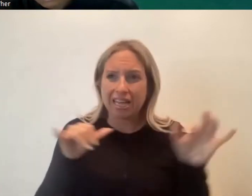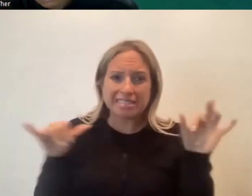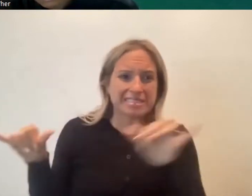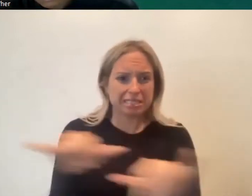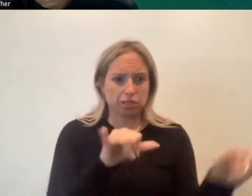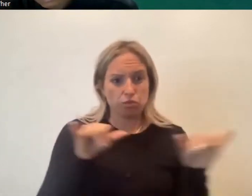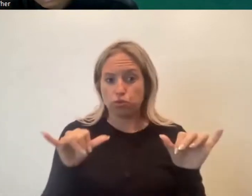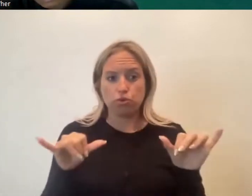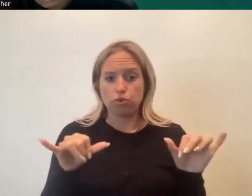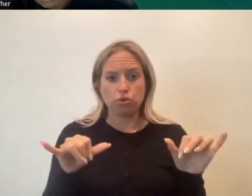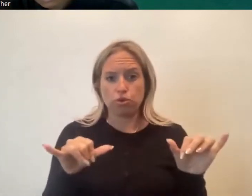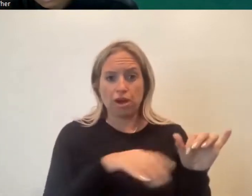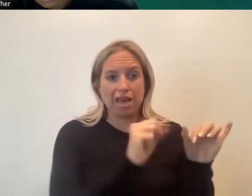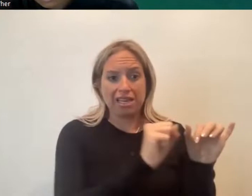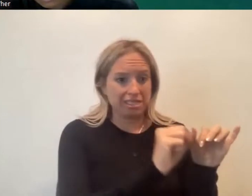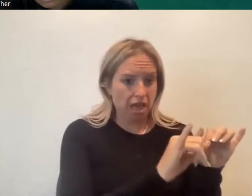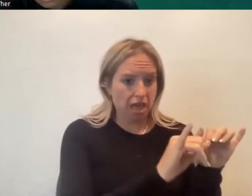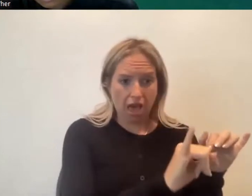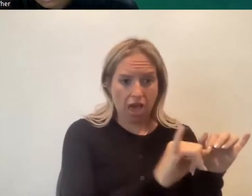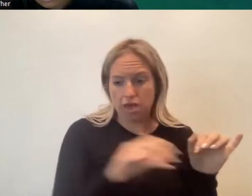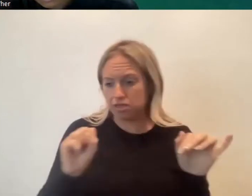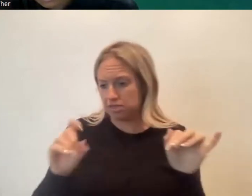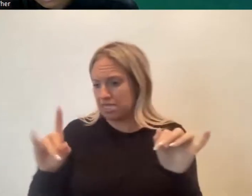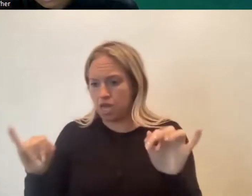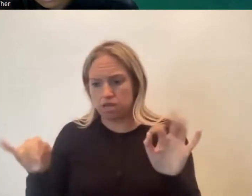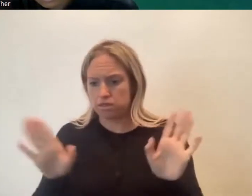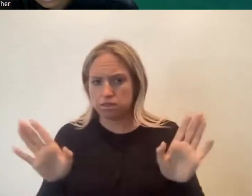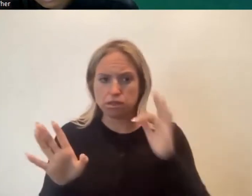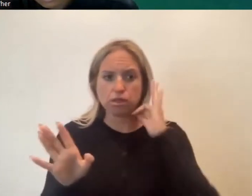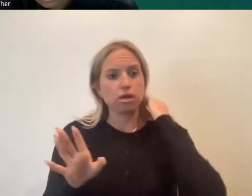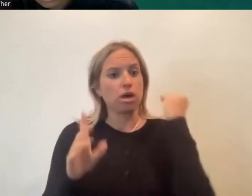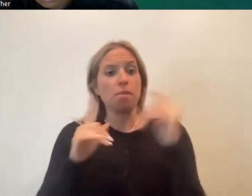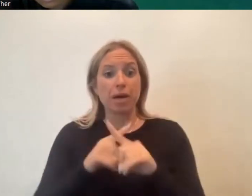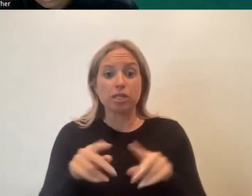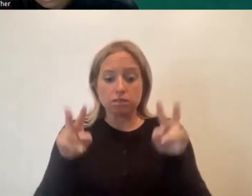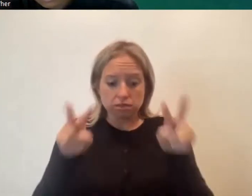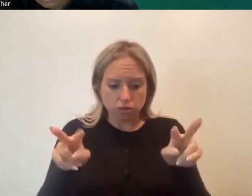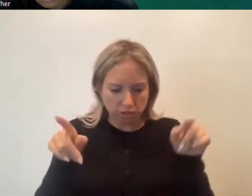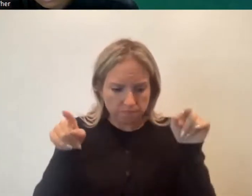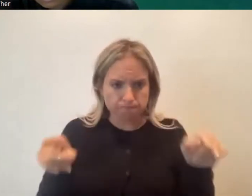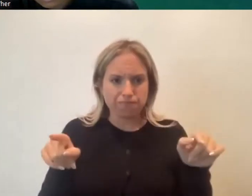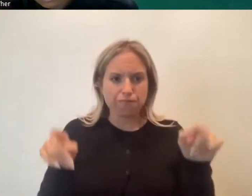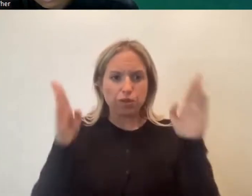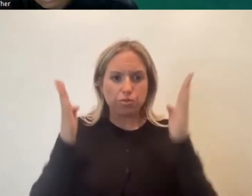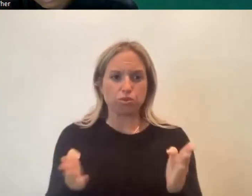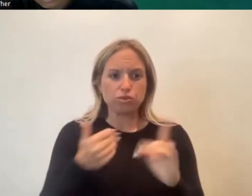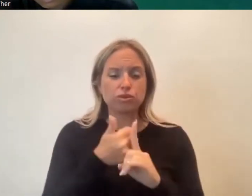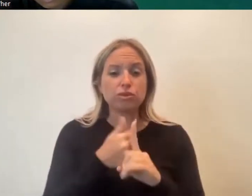Again, the standard is just looking at whether or not somebody is capable of engaging in